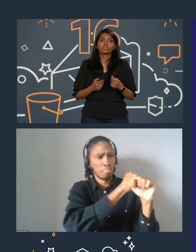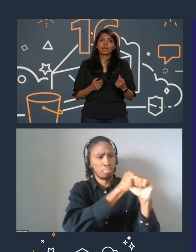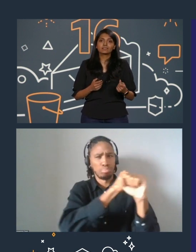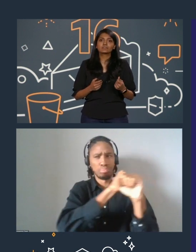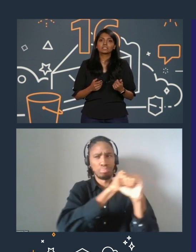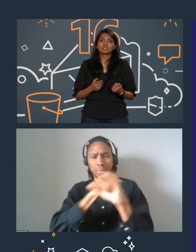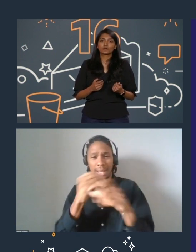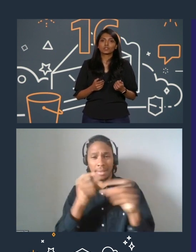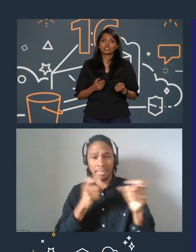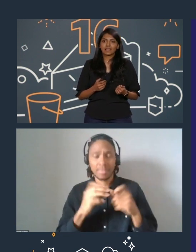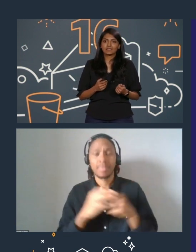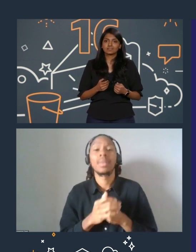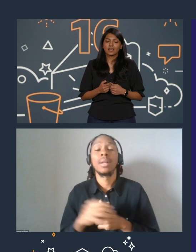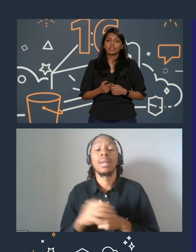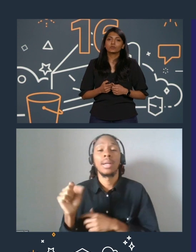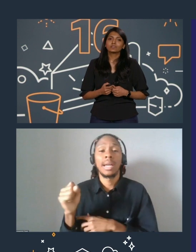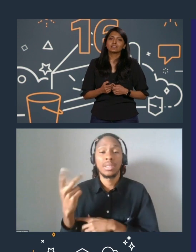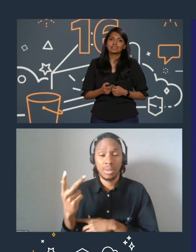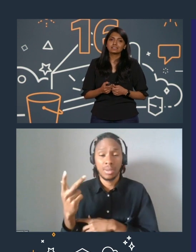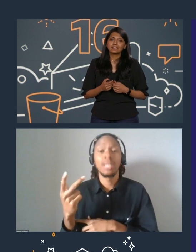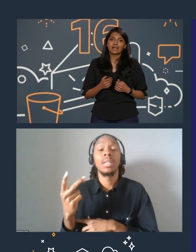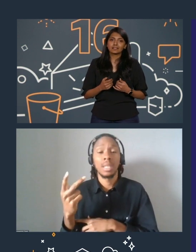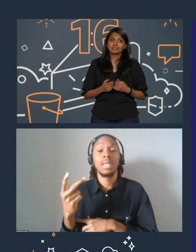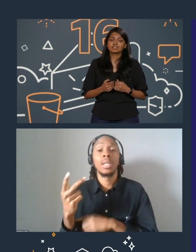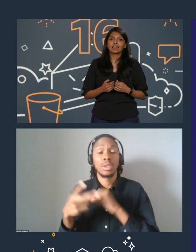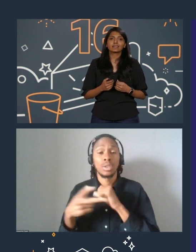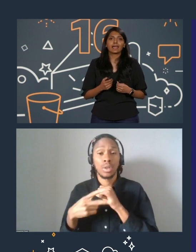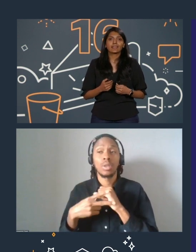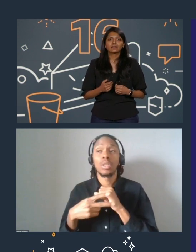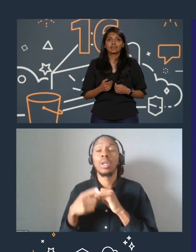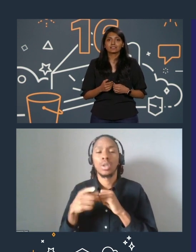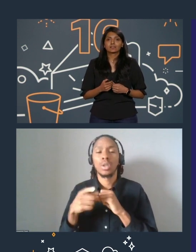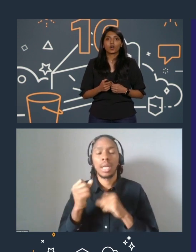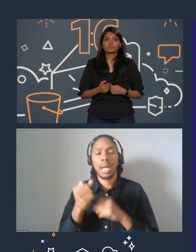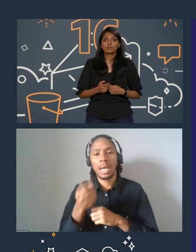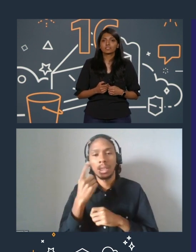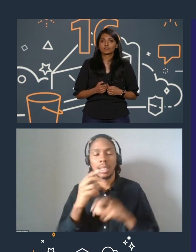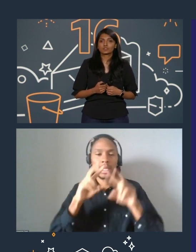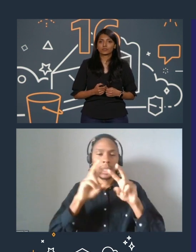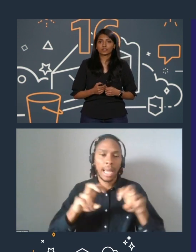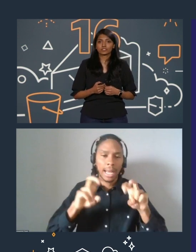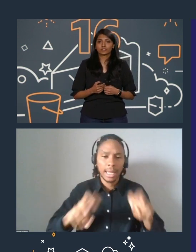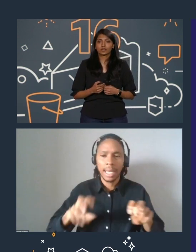With S3 storage lens, you can easily understand, analyze and optimize your storage